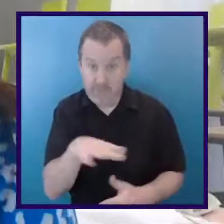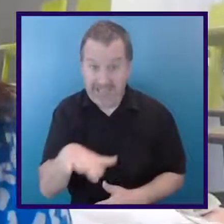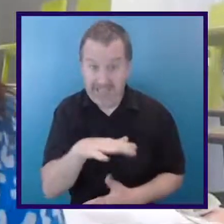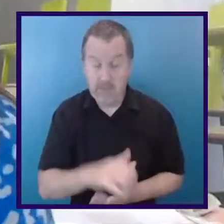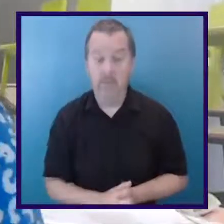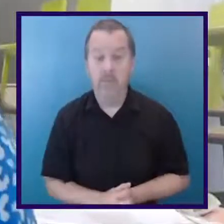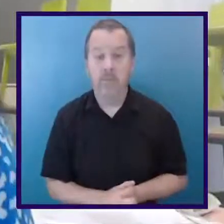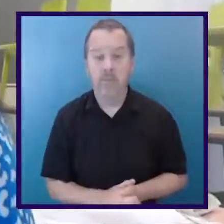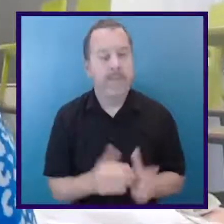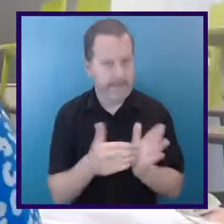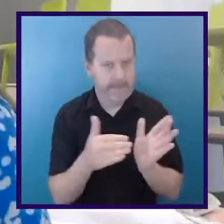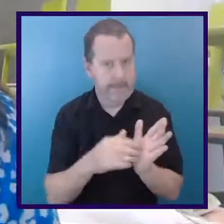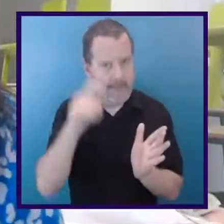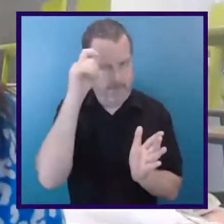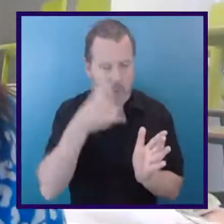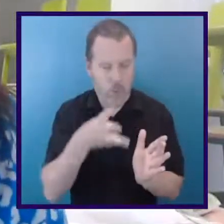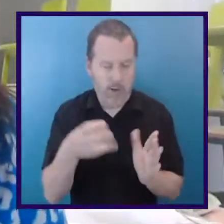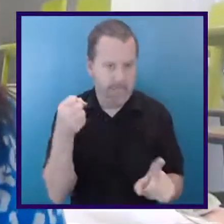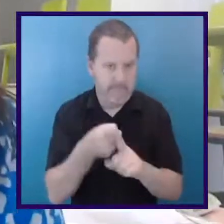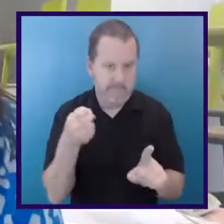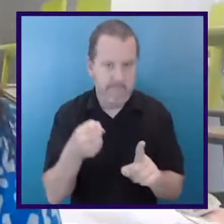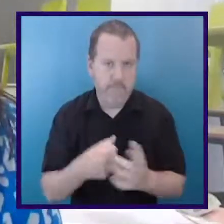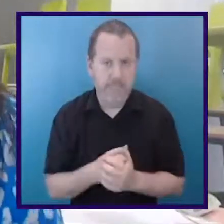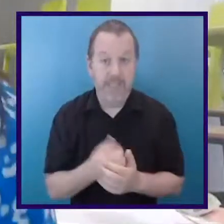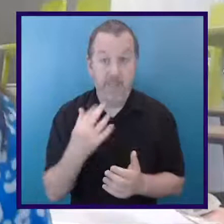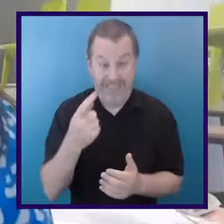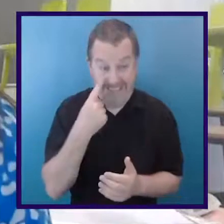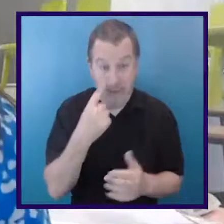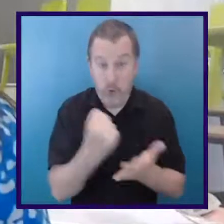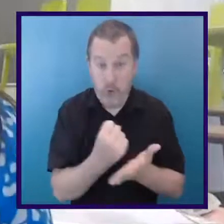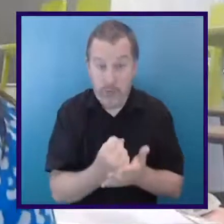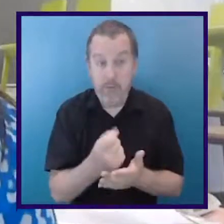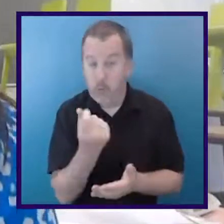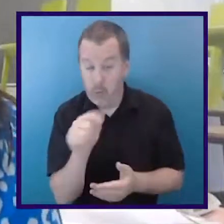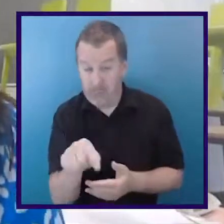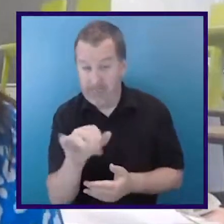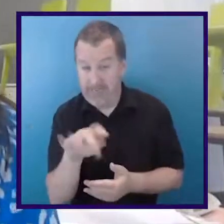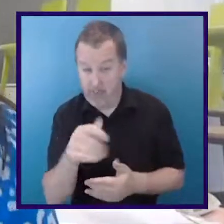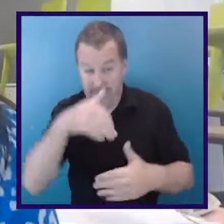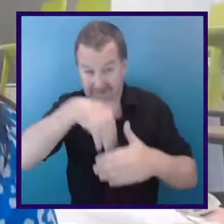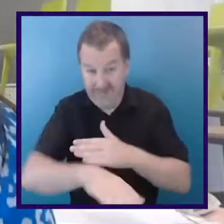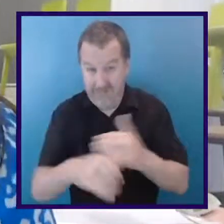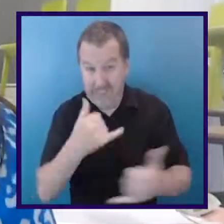Yes, I think it will have a major impact. If you look at students that are going into year 14 in September, they've had no orals